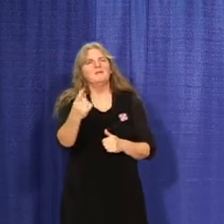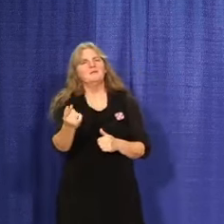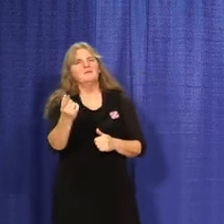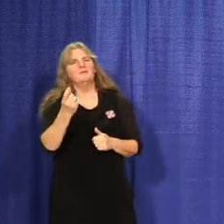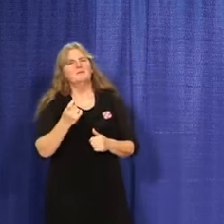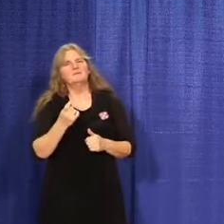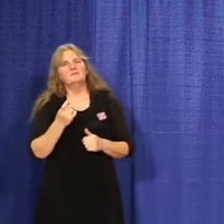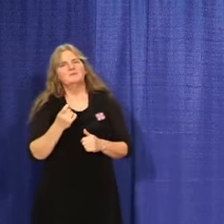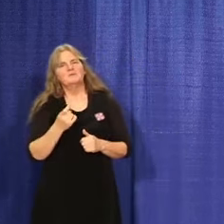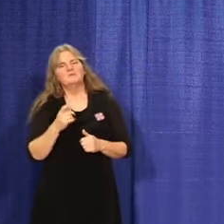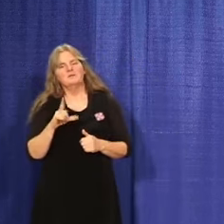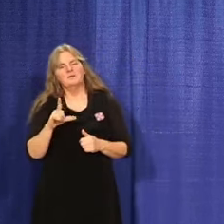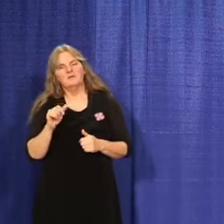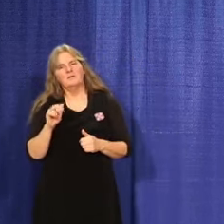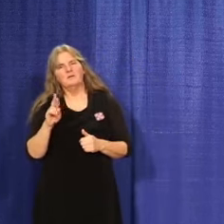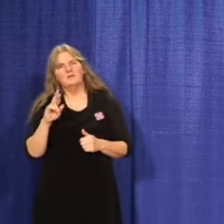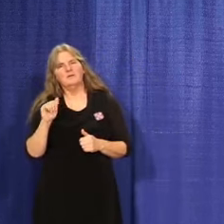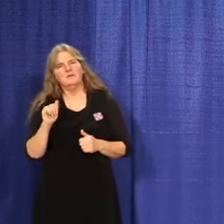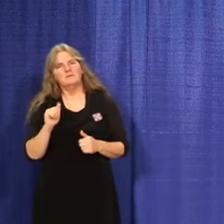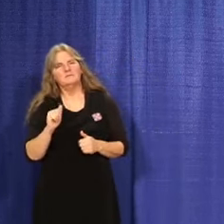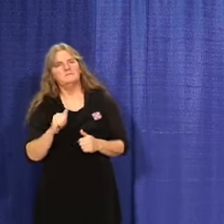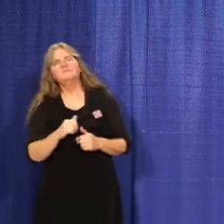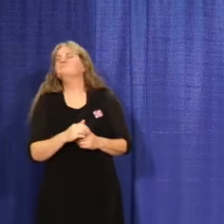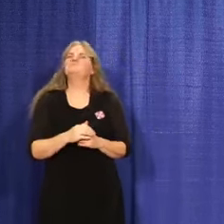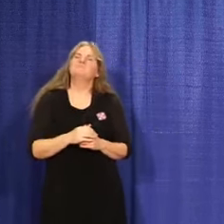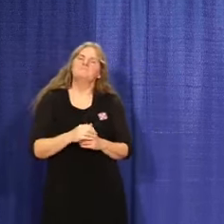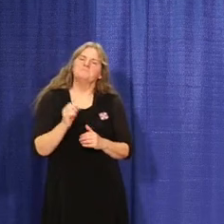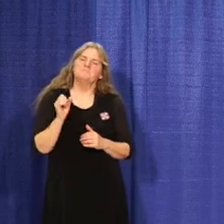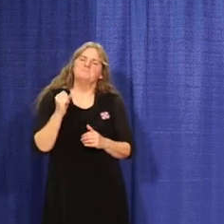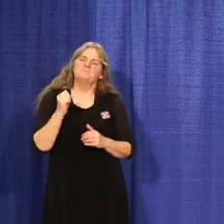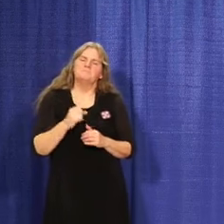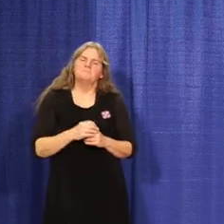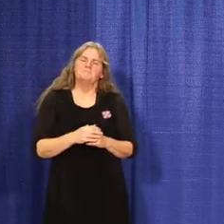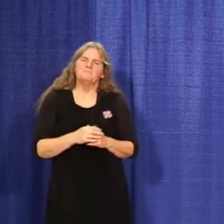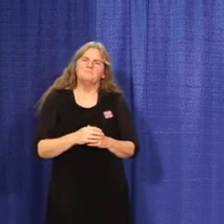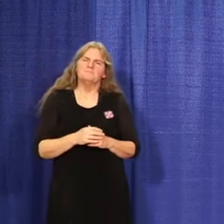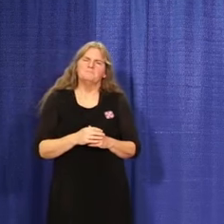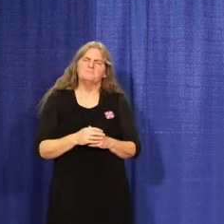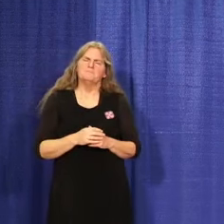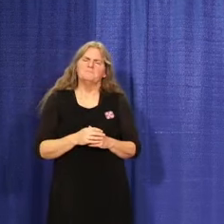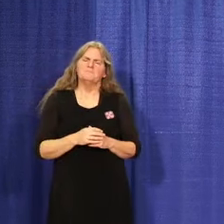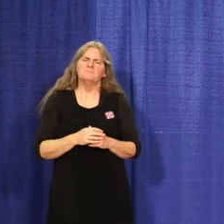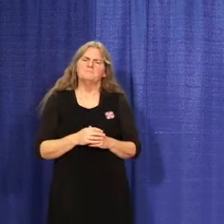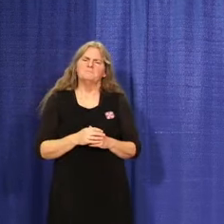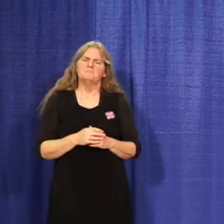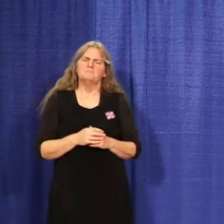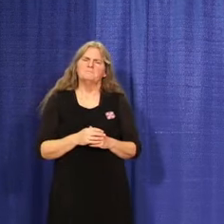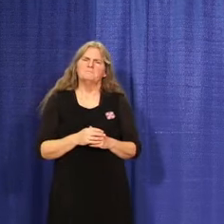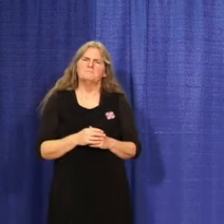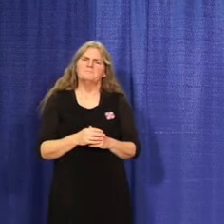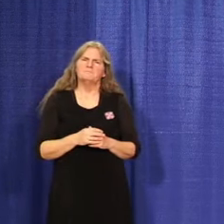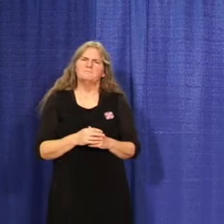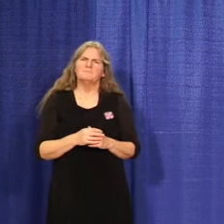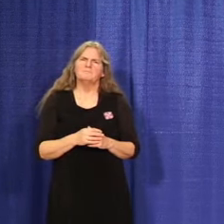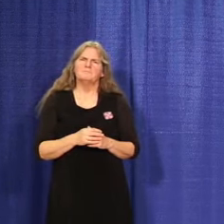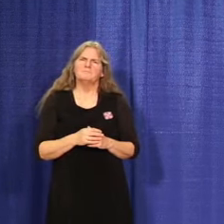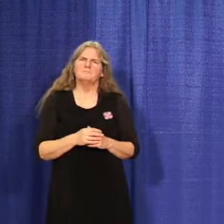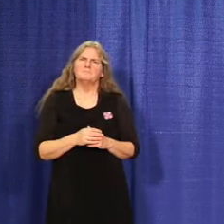Reporter: Yes, thank you. I guess this is that question for Premier Silver.